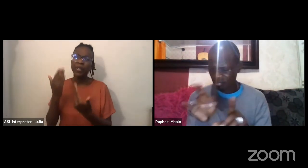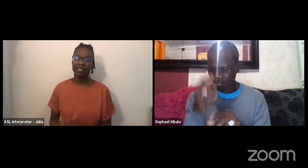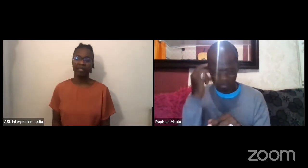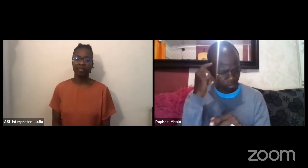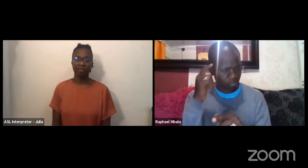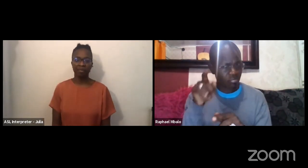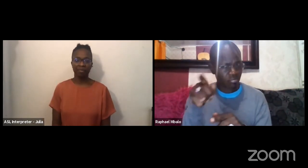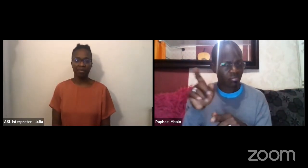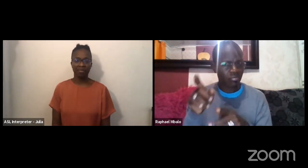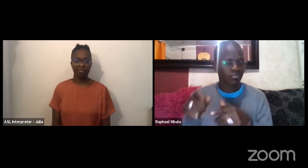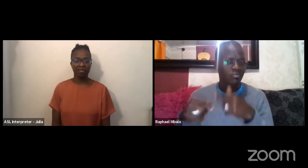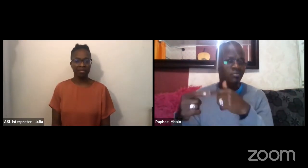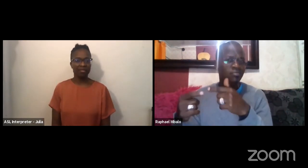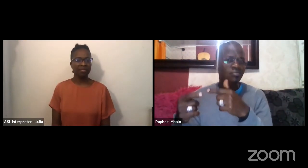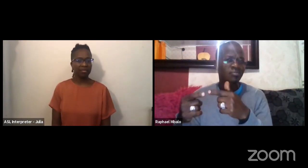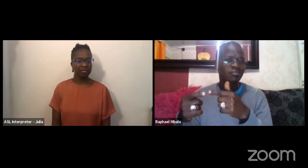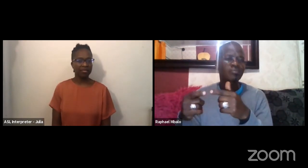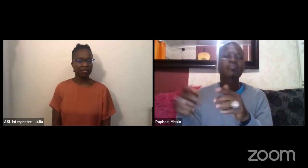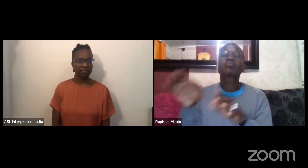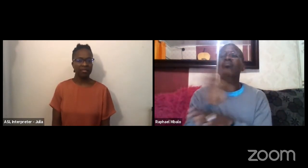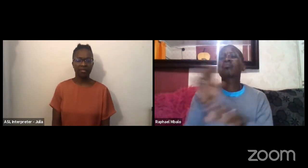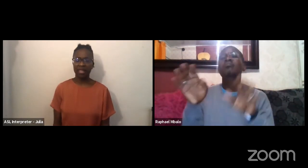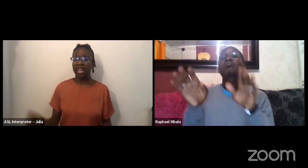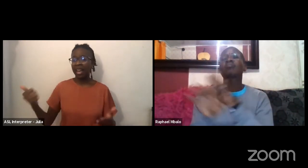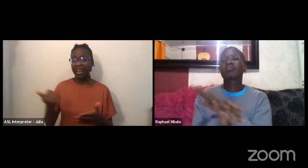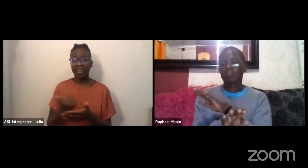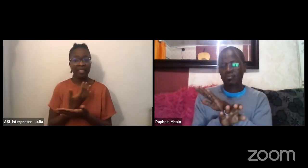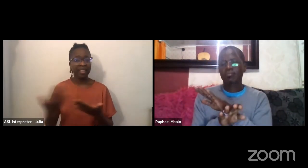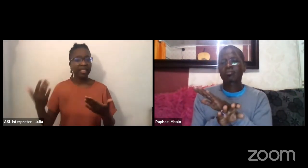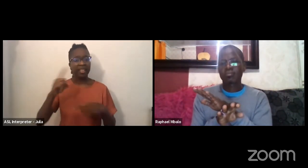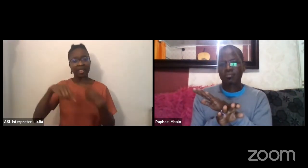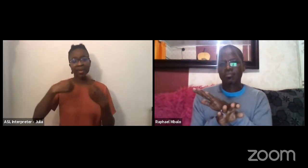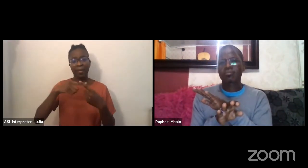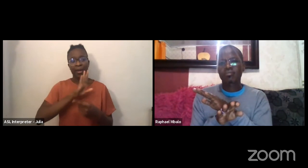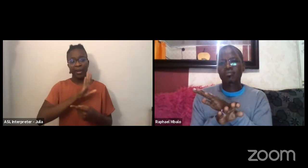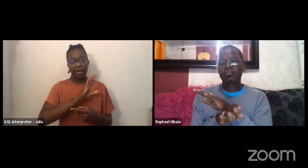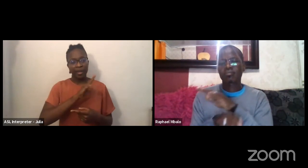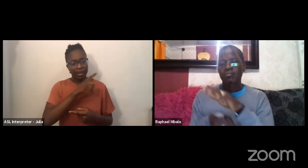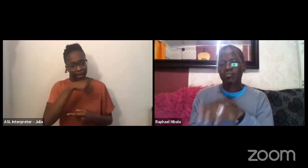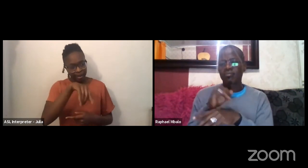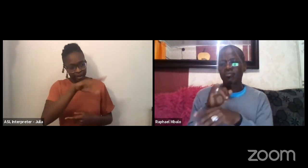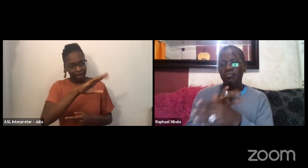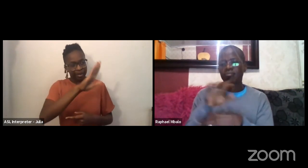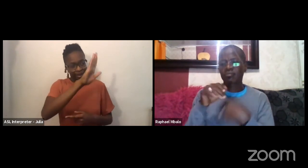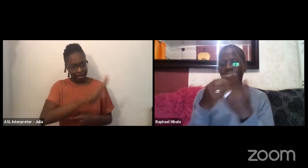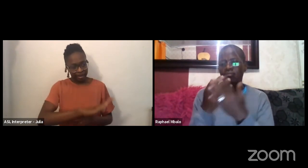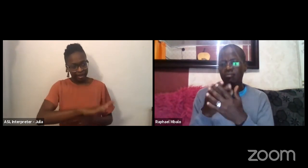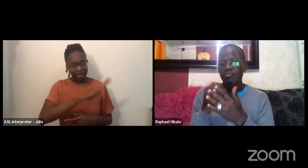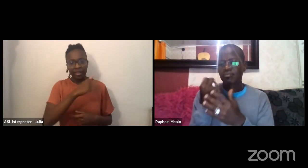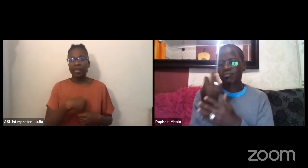Everything about her is beautiful. The fact that her love is from the inside out